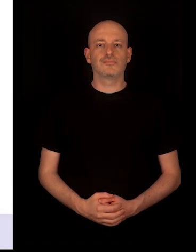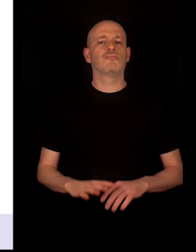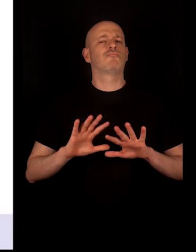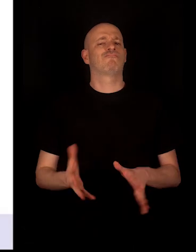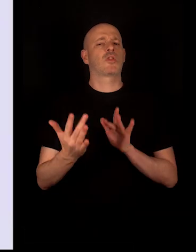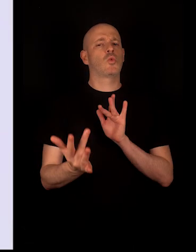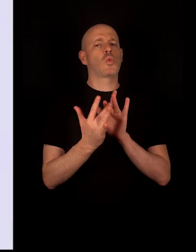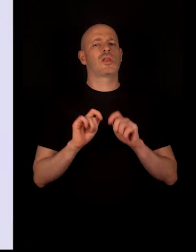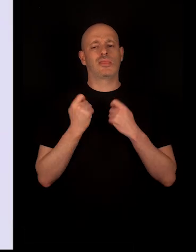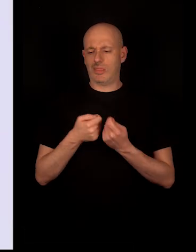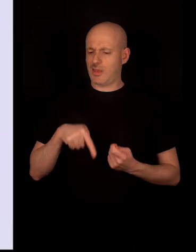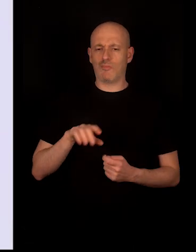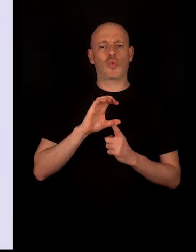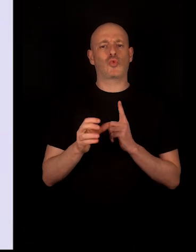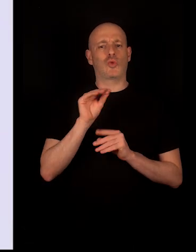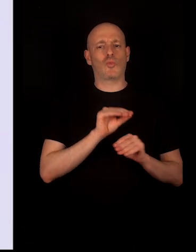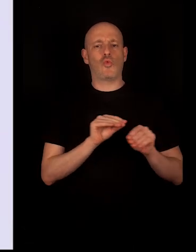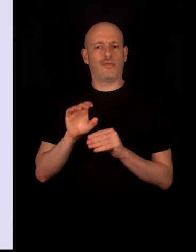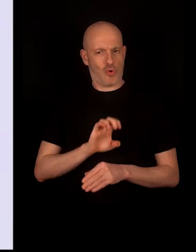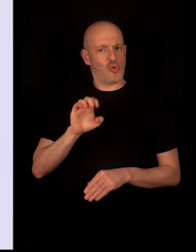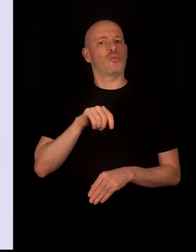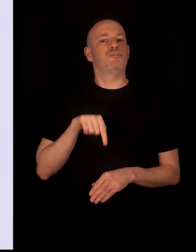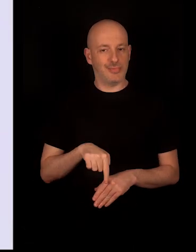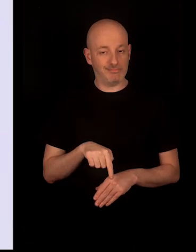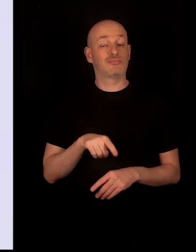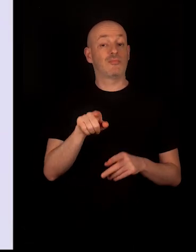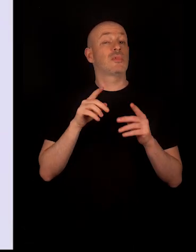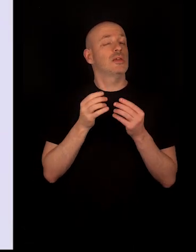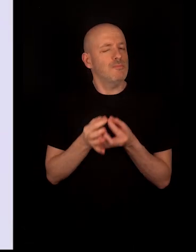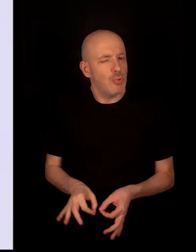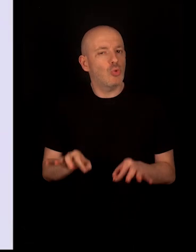So, how to contact the Culture Moves Europe team? This is very important.